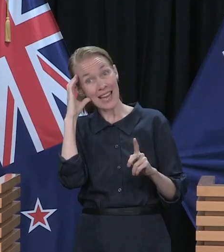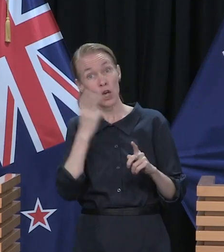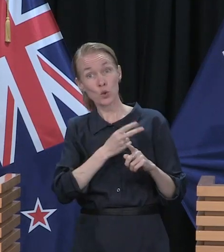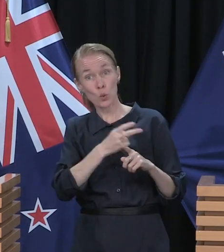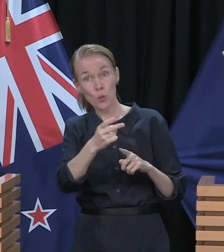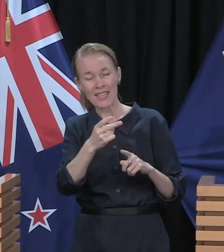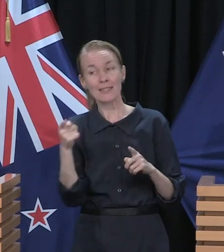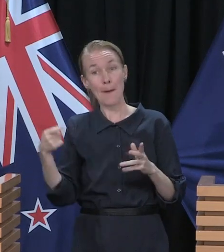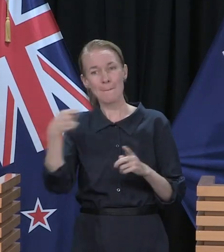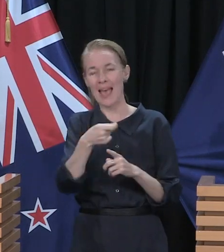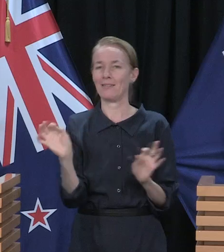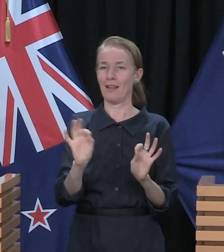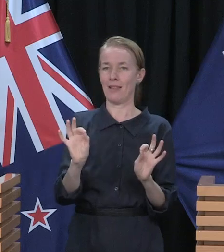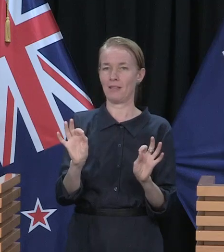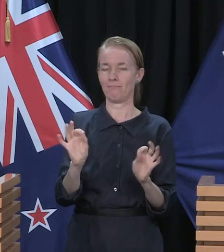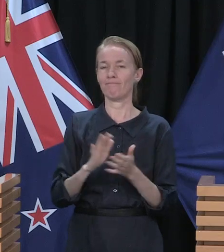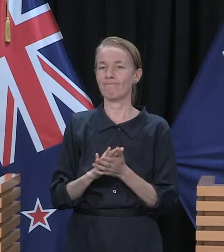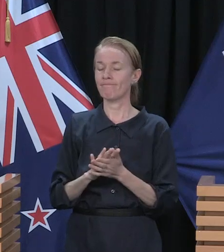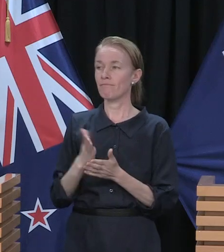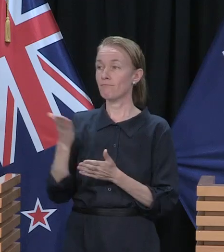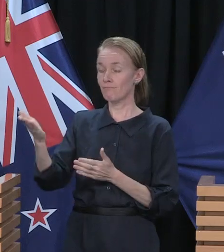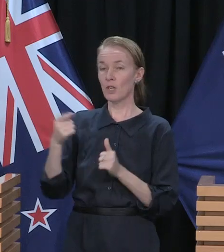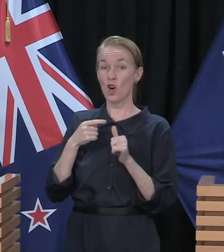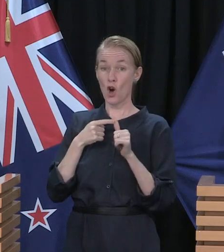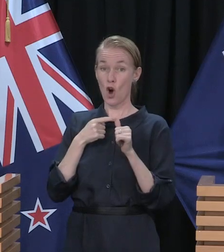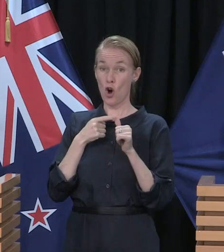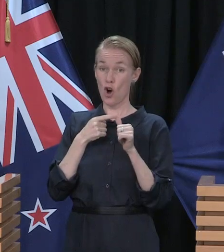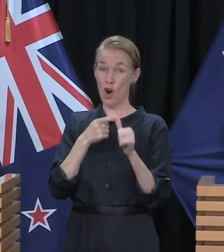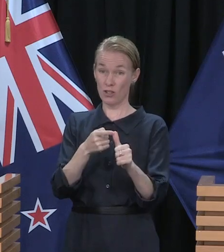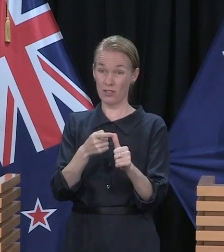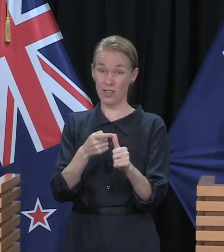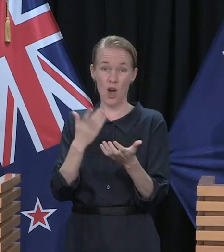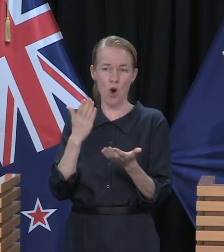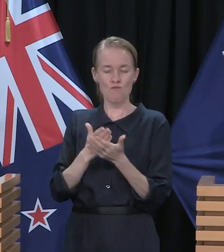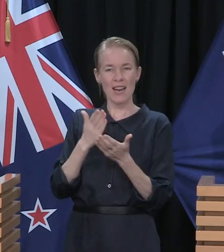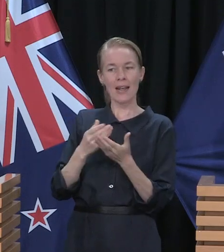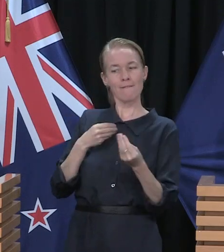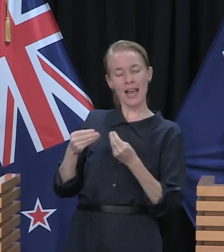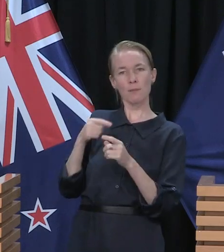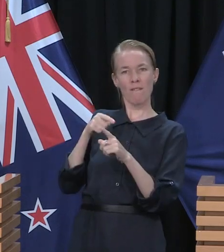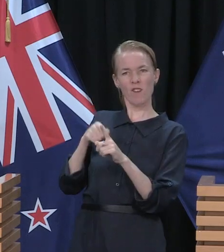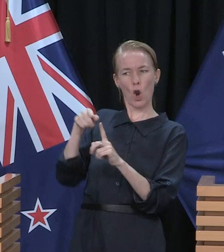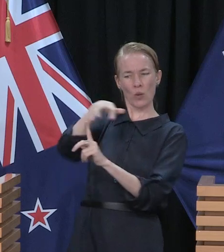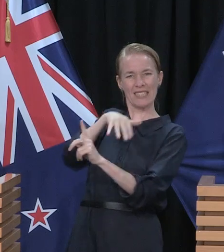I think - the operative thing I said in my earlier answer - if you will recall - it depends on